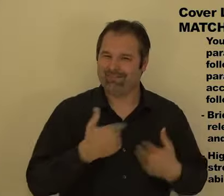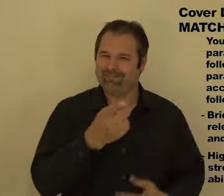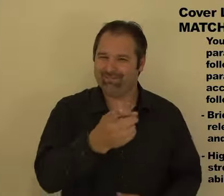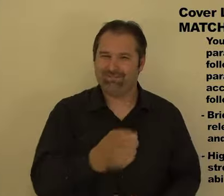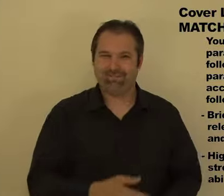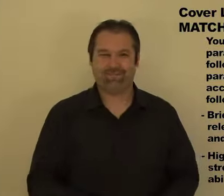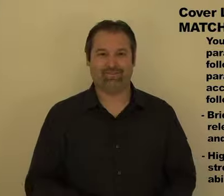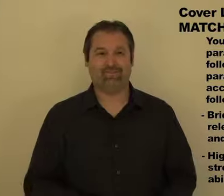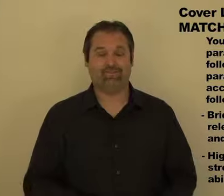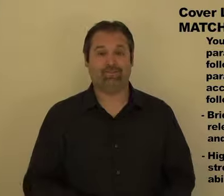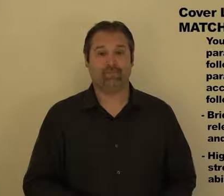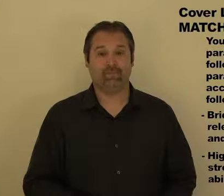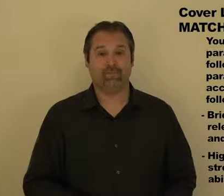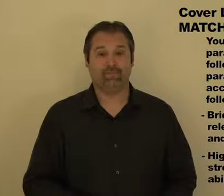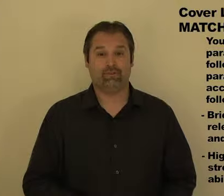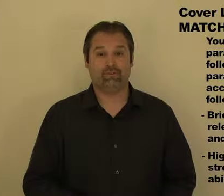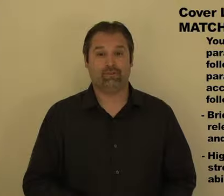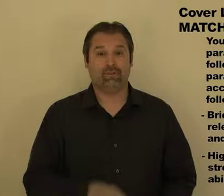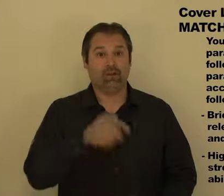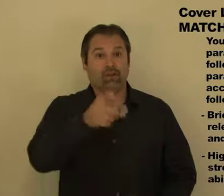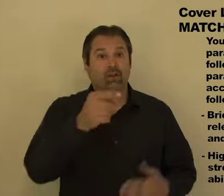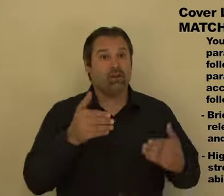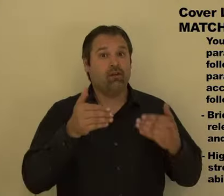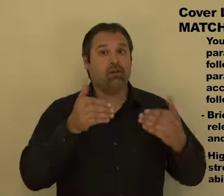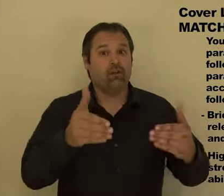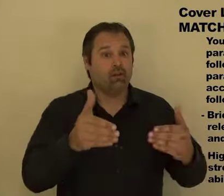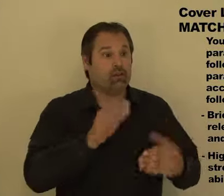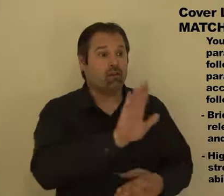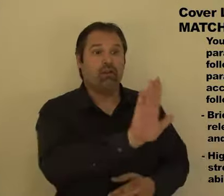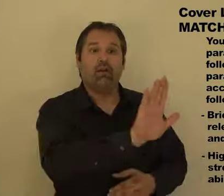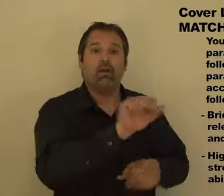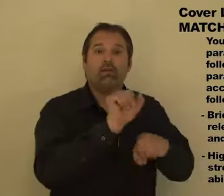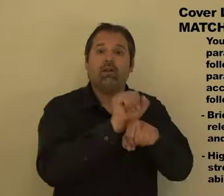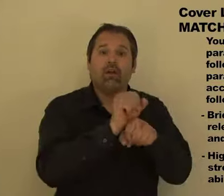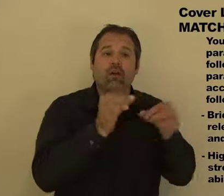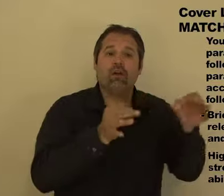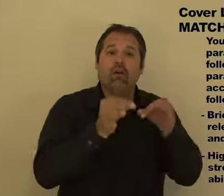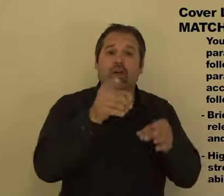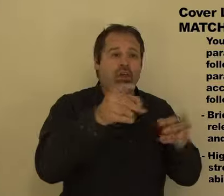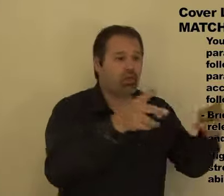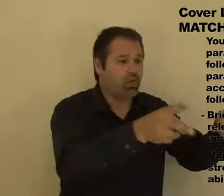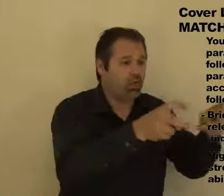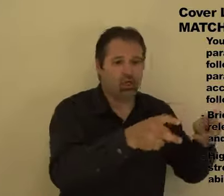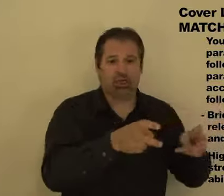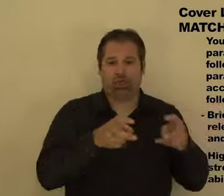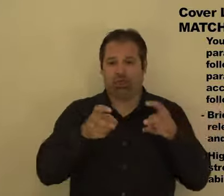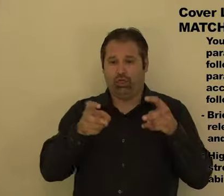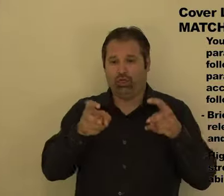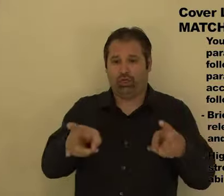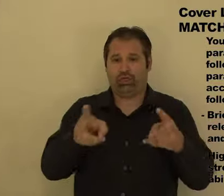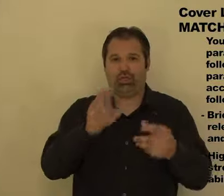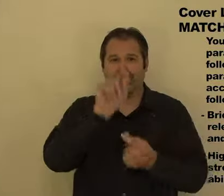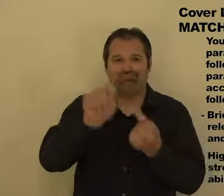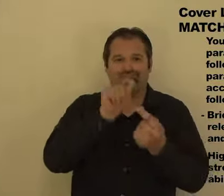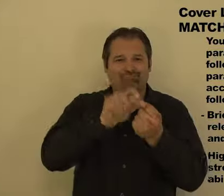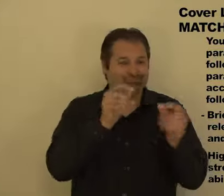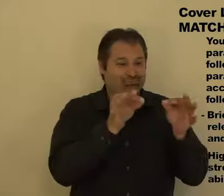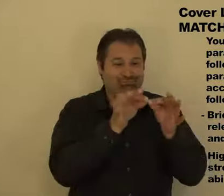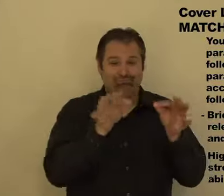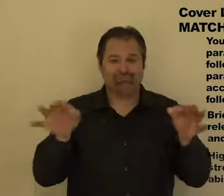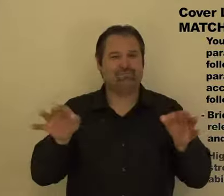job description and copy it word-for-word.